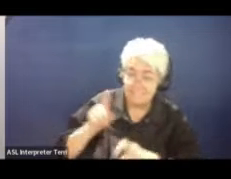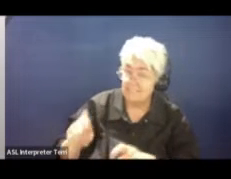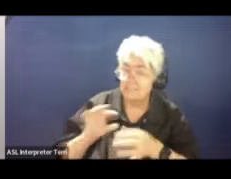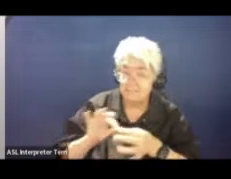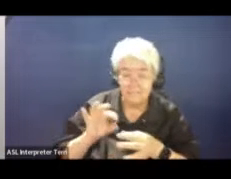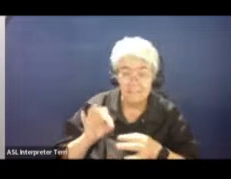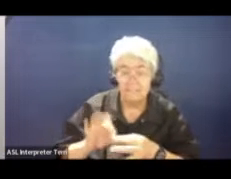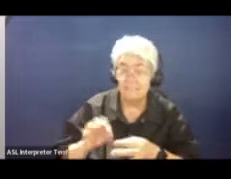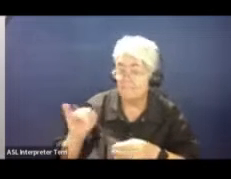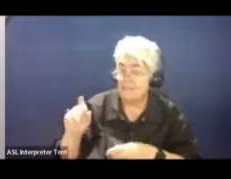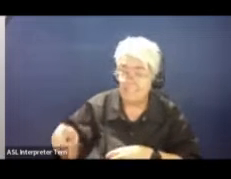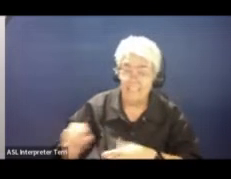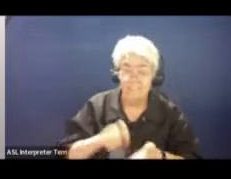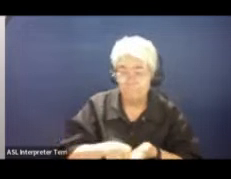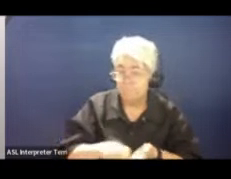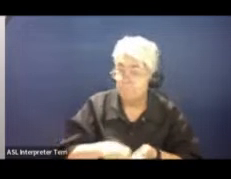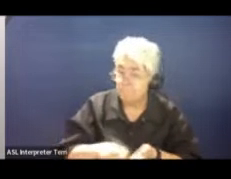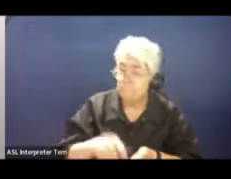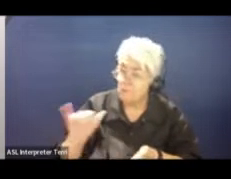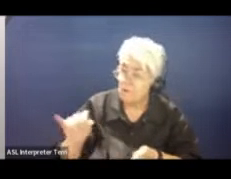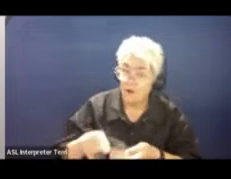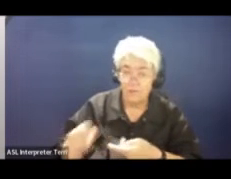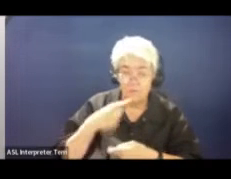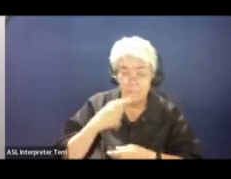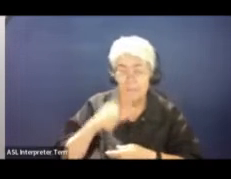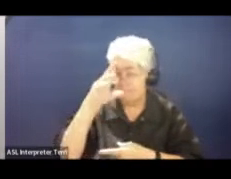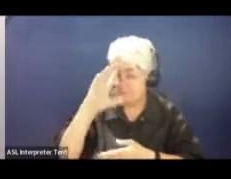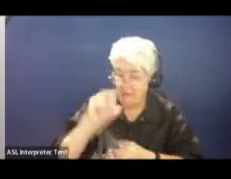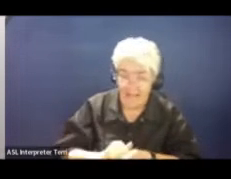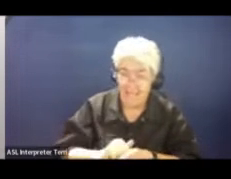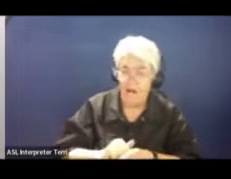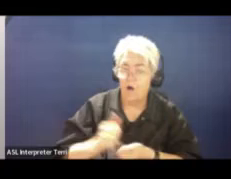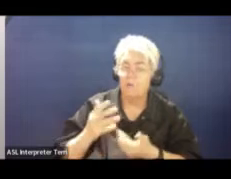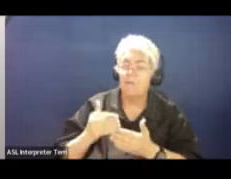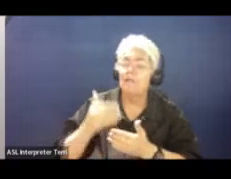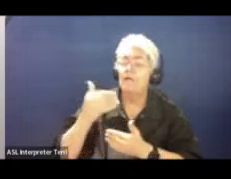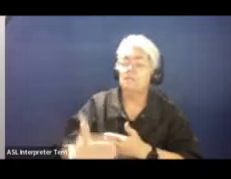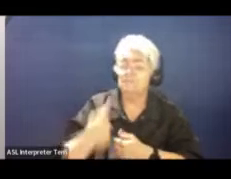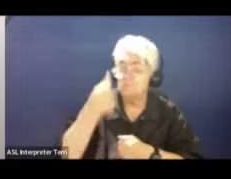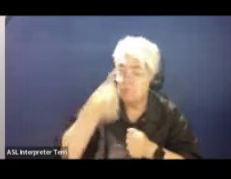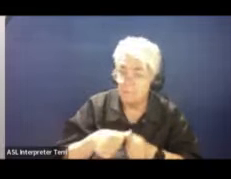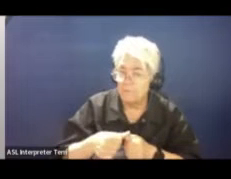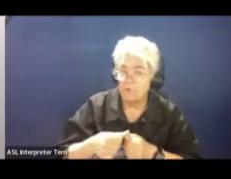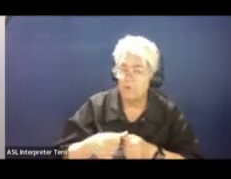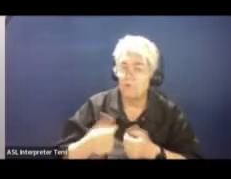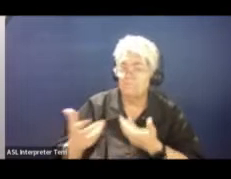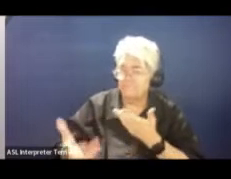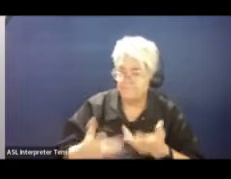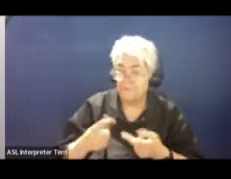need, like, oh, you said that you were blacked out? What's the next thing you remember? So that we can kind of try to figure out